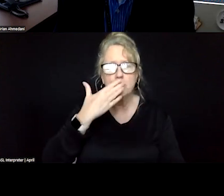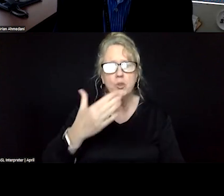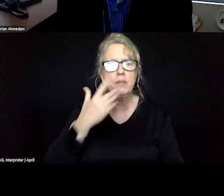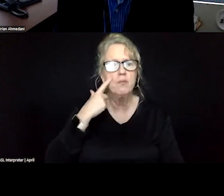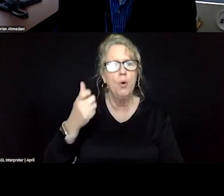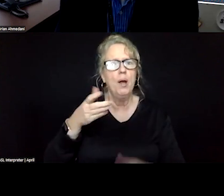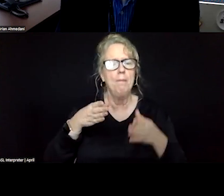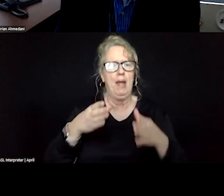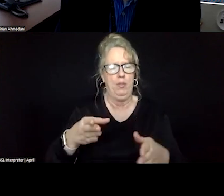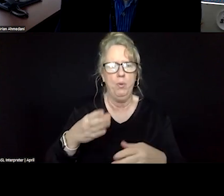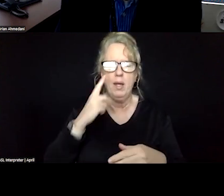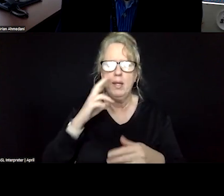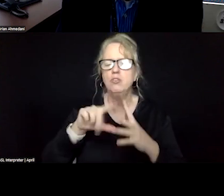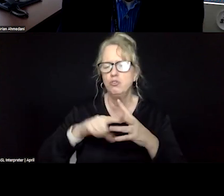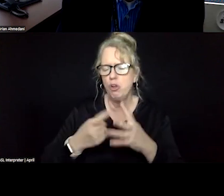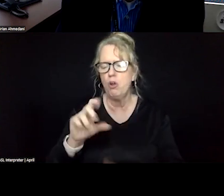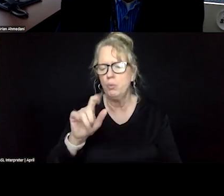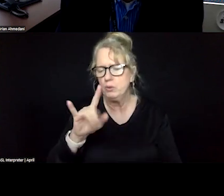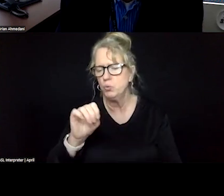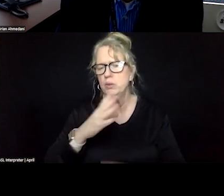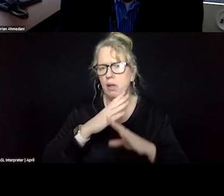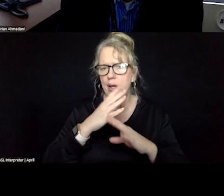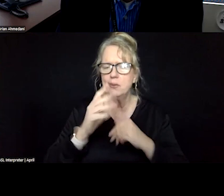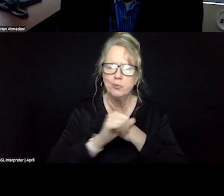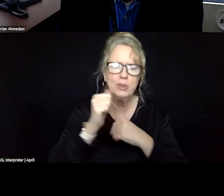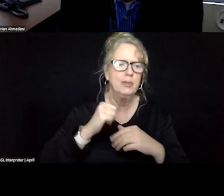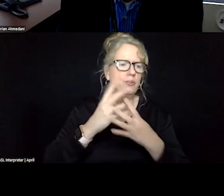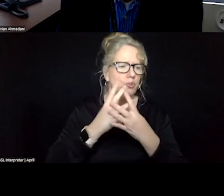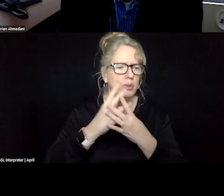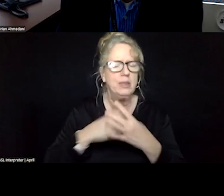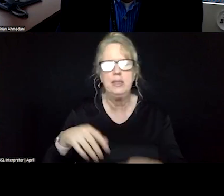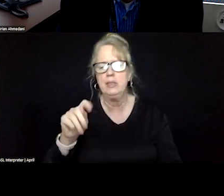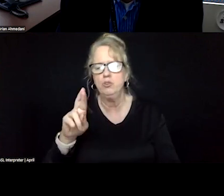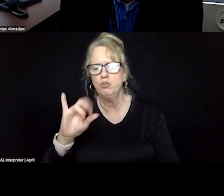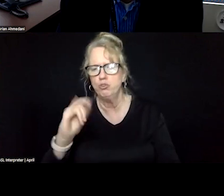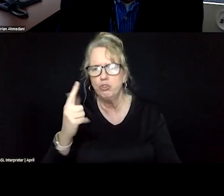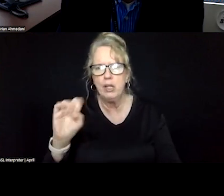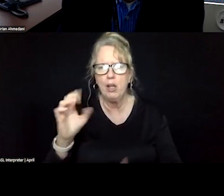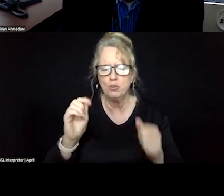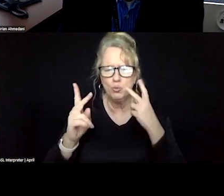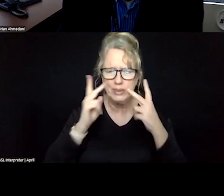WHICH STARTED WITH SCREENING AND GETTING A TRIAGE FOR ASSESSMENT